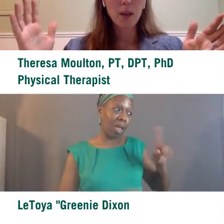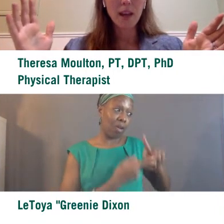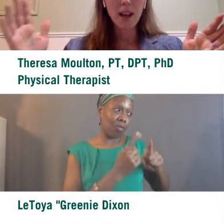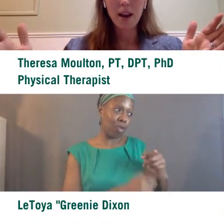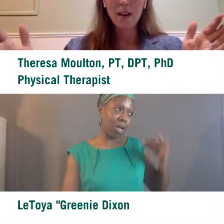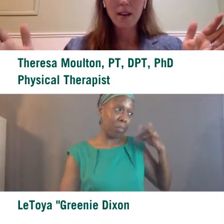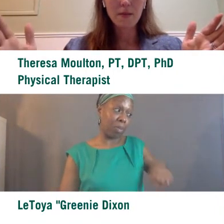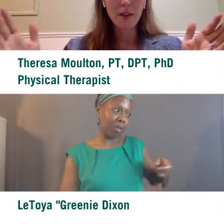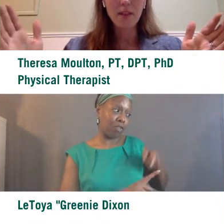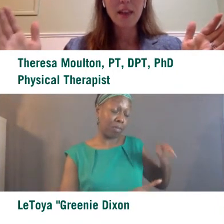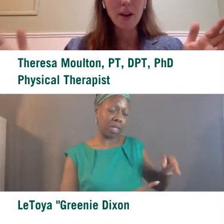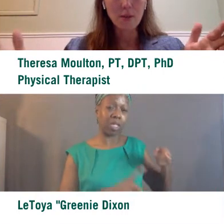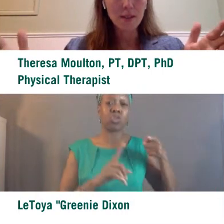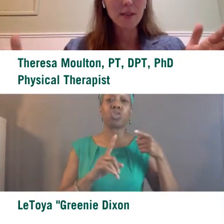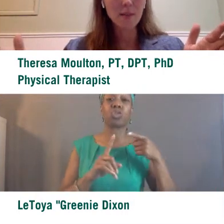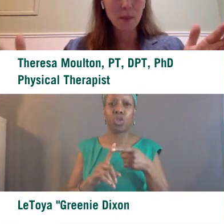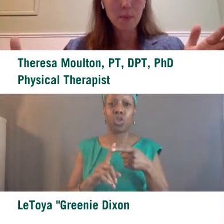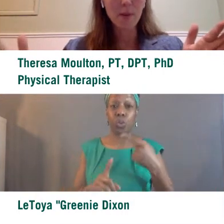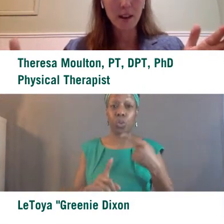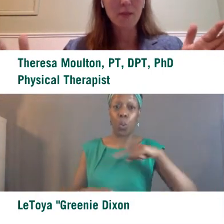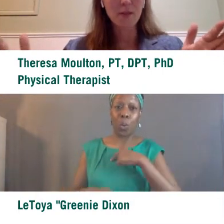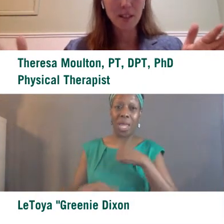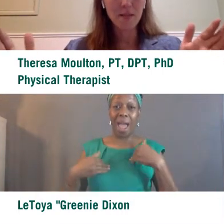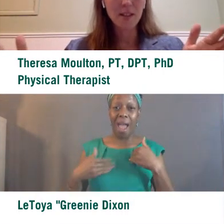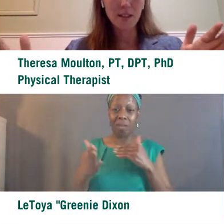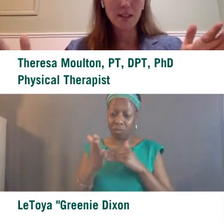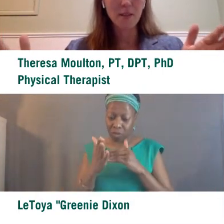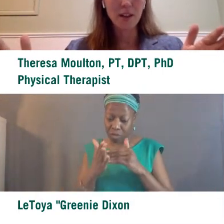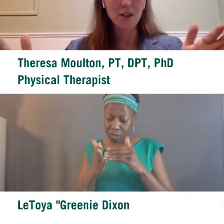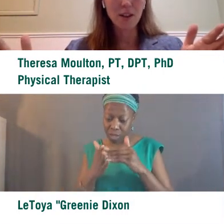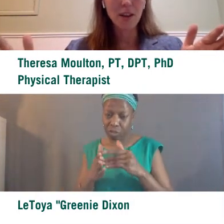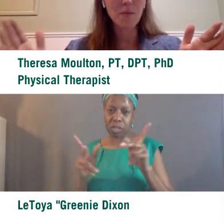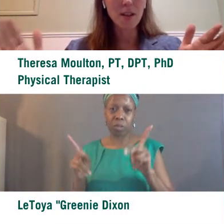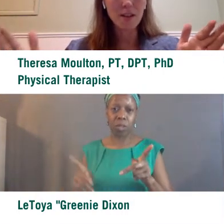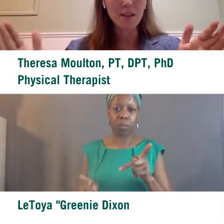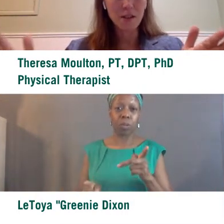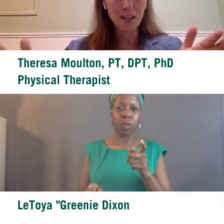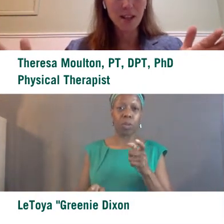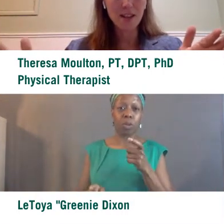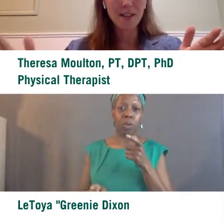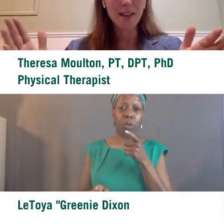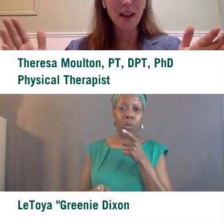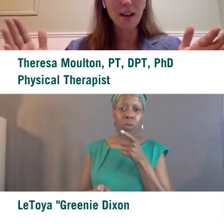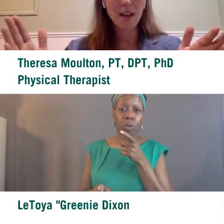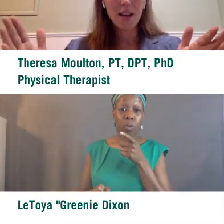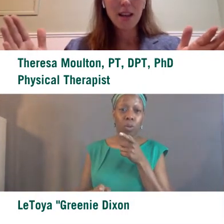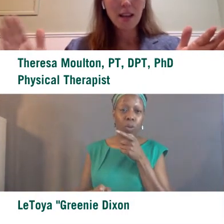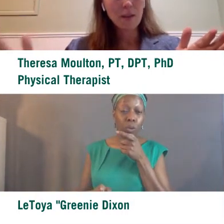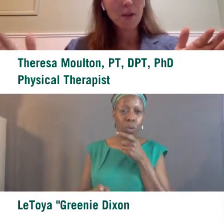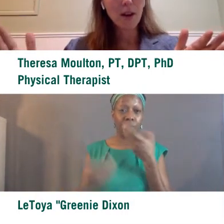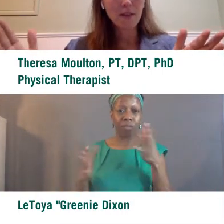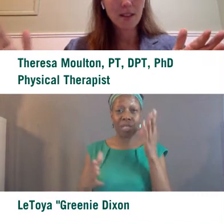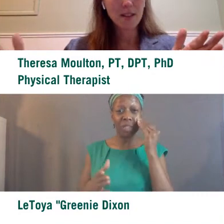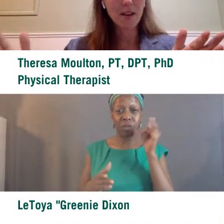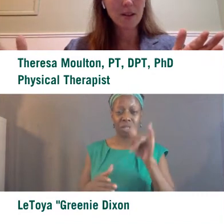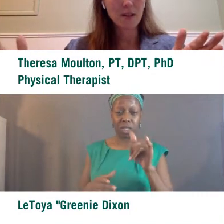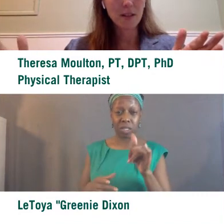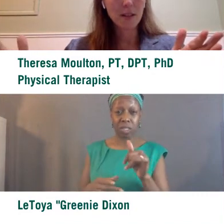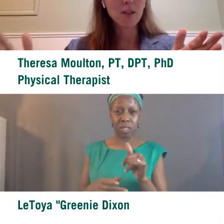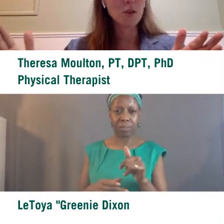We have thousands of people that have received this intervention. And we understand that if you have these characteristics